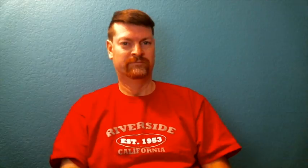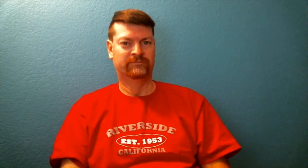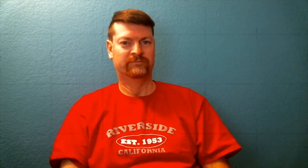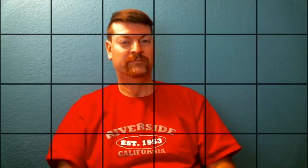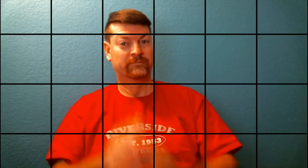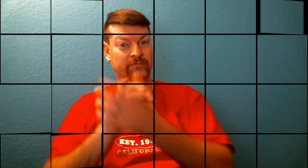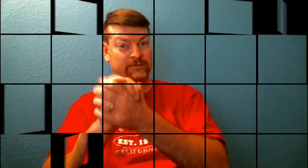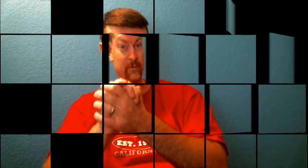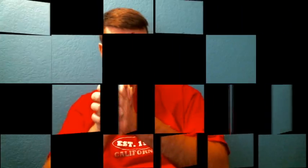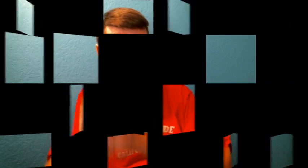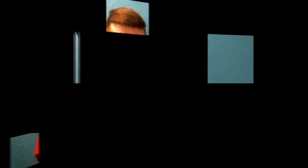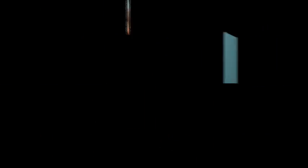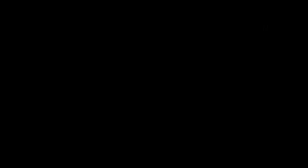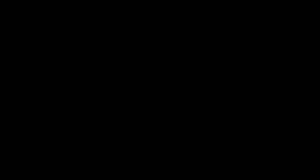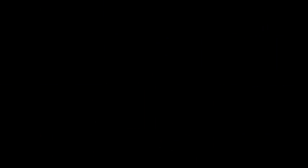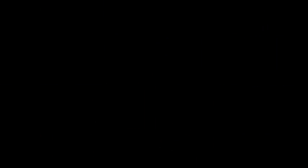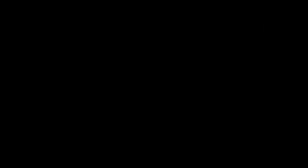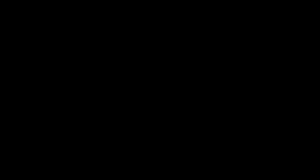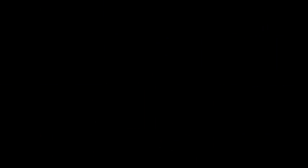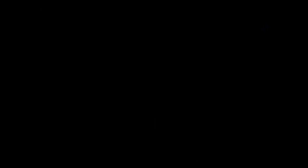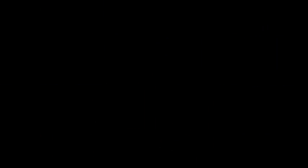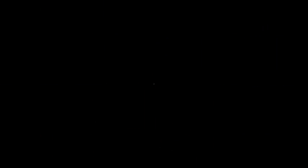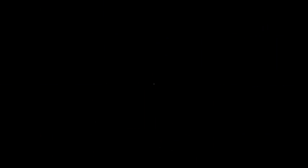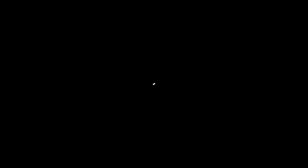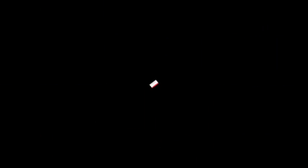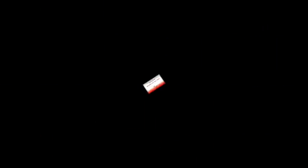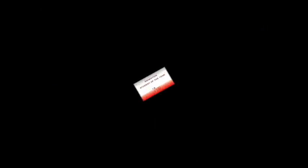You deserve to be recognized for your achievements. Congratulations.